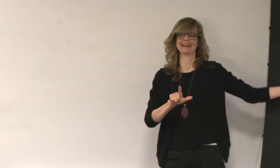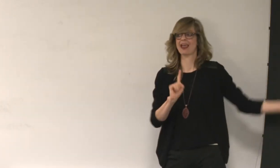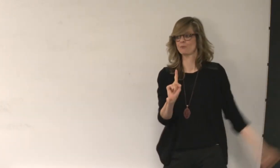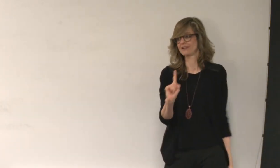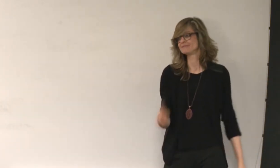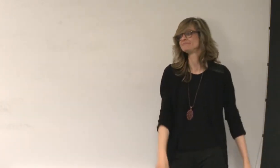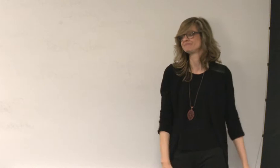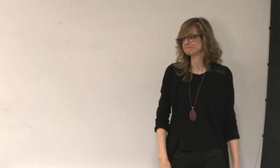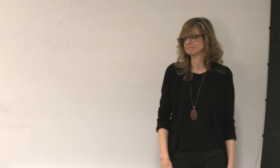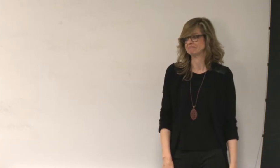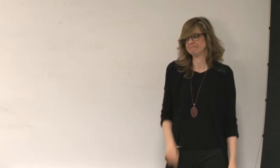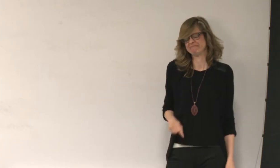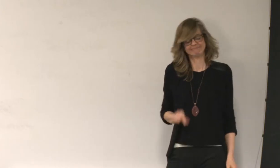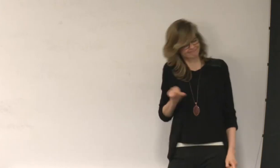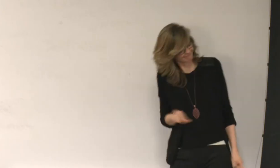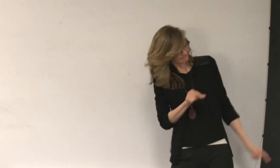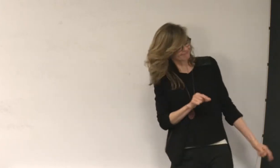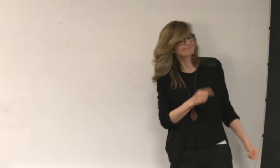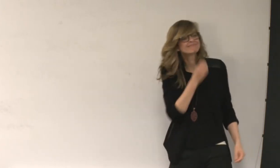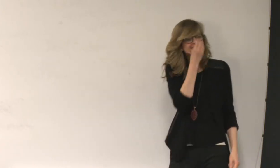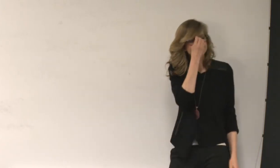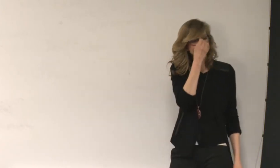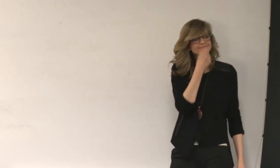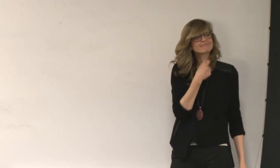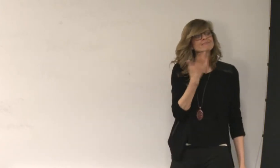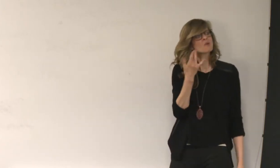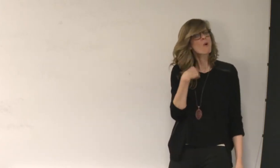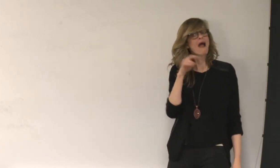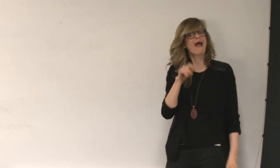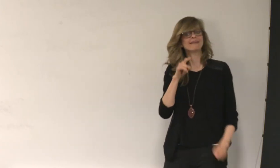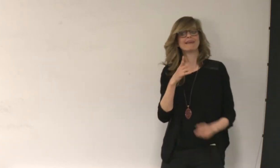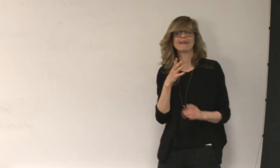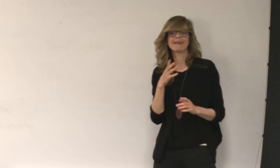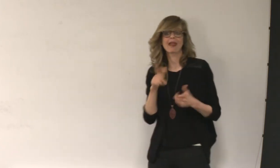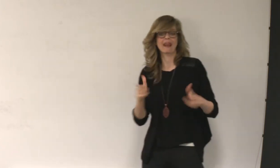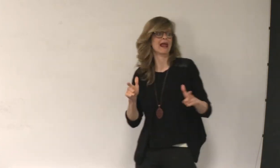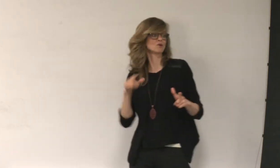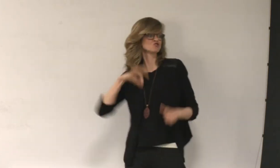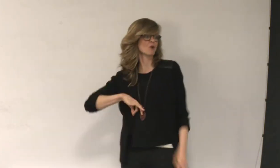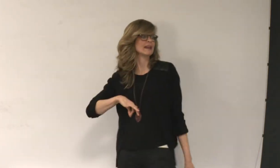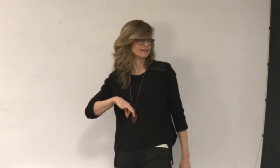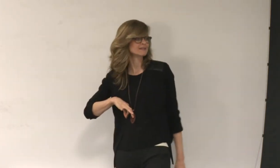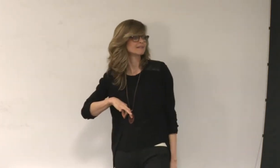I NEEDED TO HAVE THE ASL 1 CLASS FOR A LANGUAGE CREDIT.